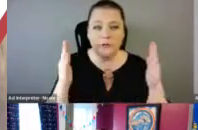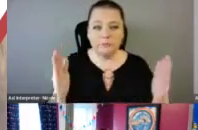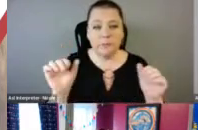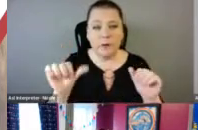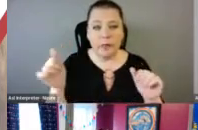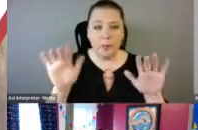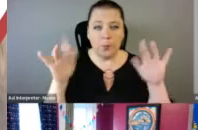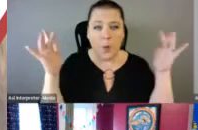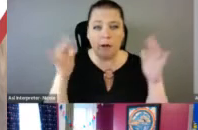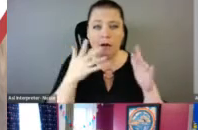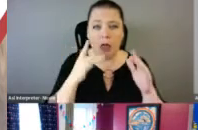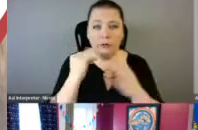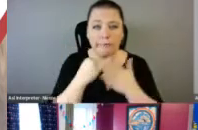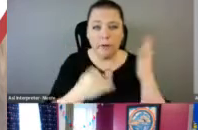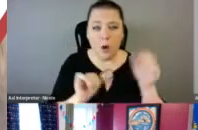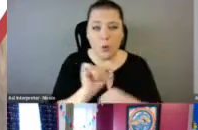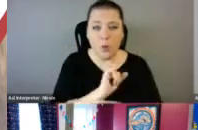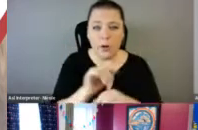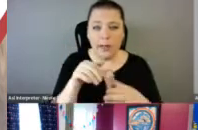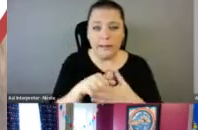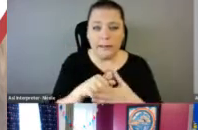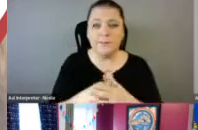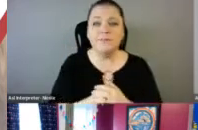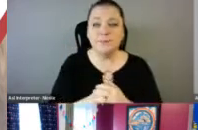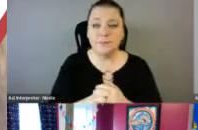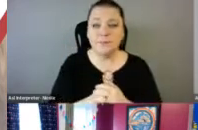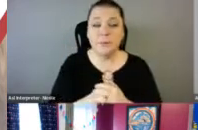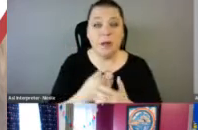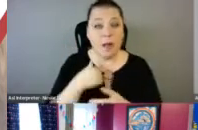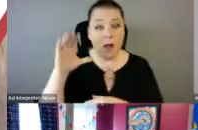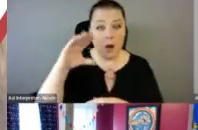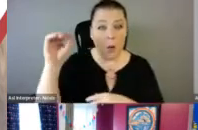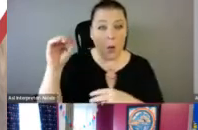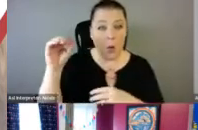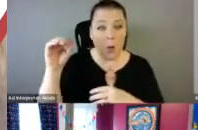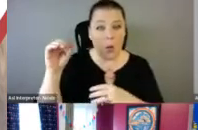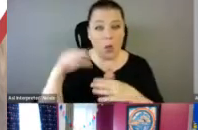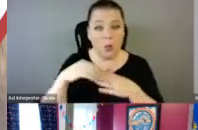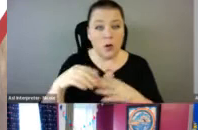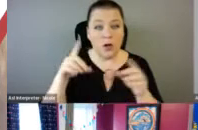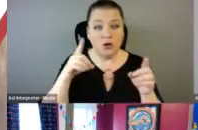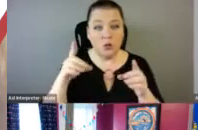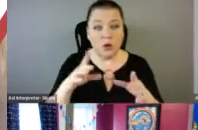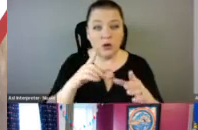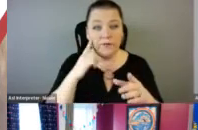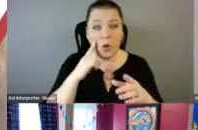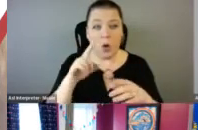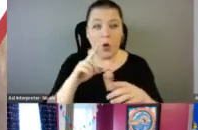colored art in it. I co-direct the National Center on Advancing Person-Centered Practices and